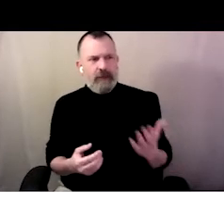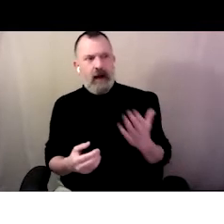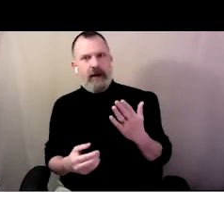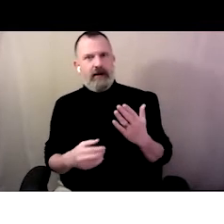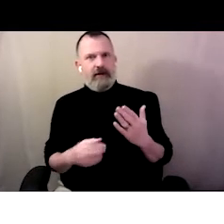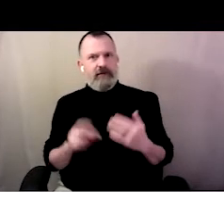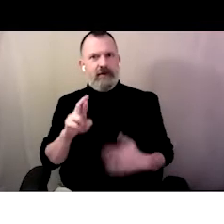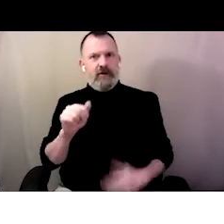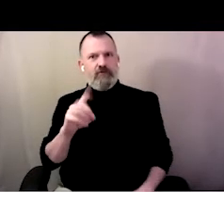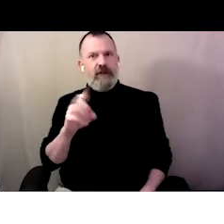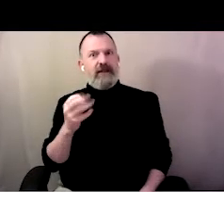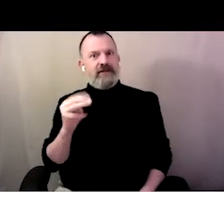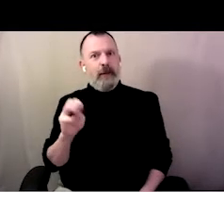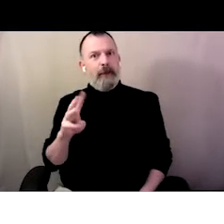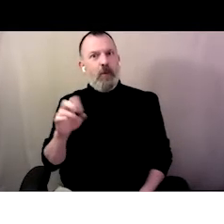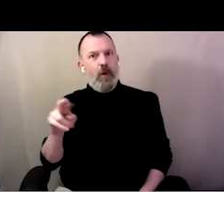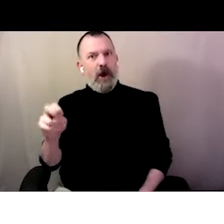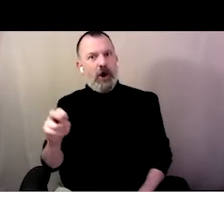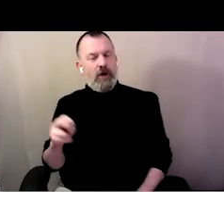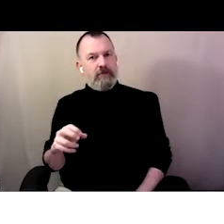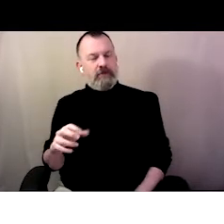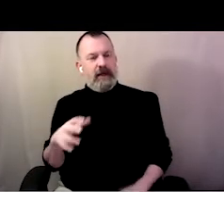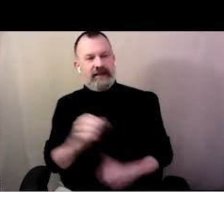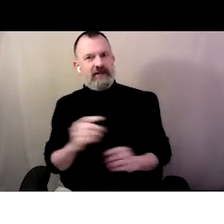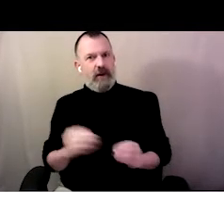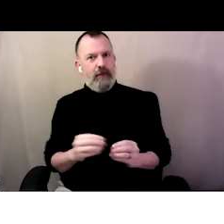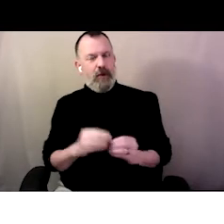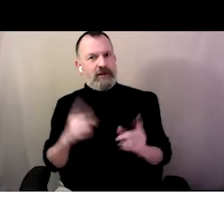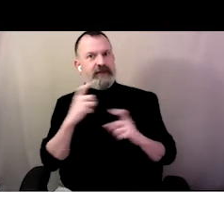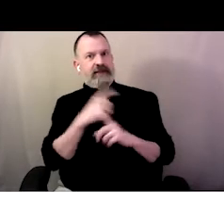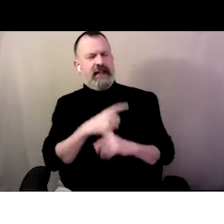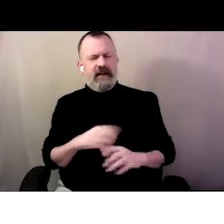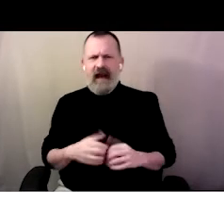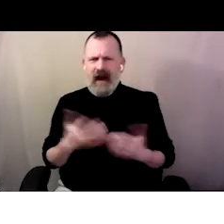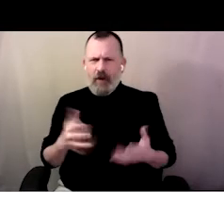sophisticated, how has that developed over the years and has that really been